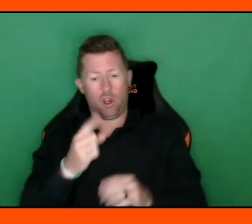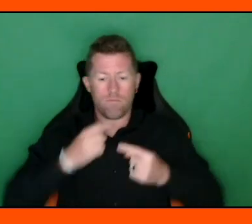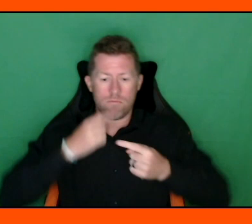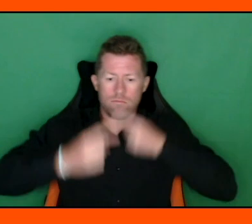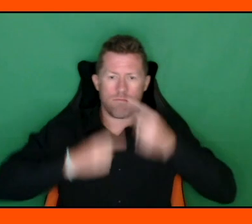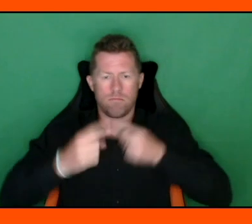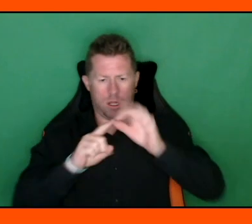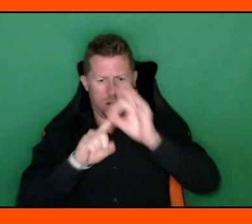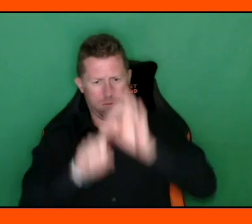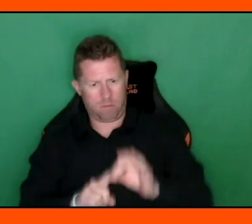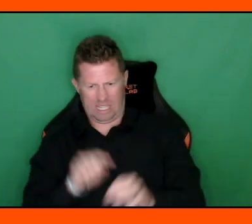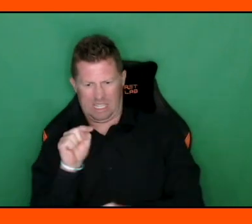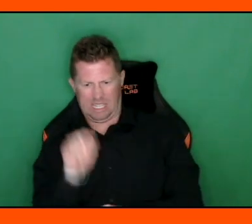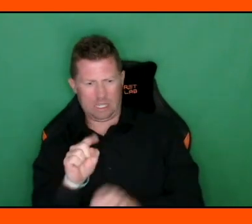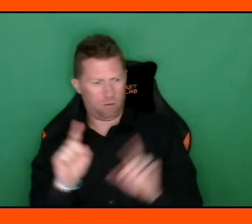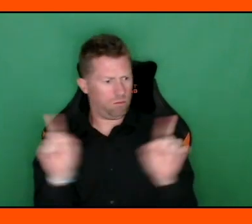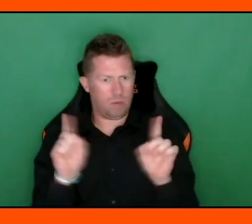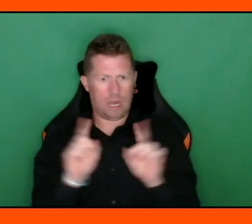and where it fits into the broader statistical landscape.